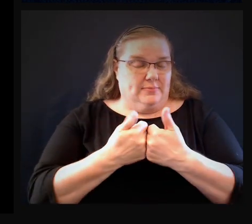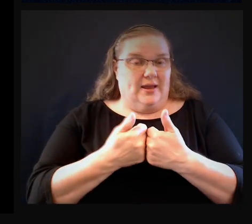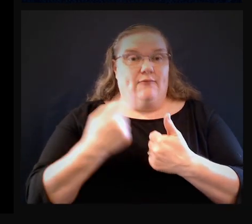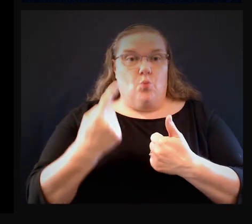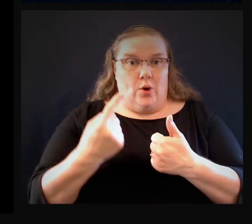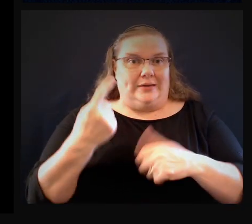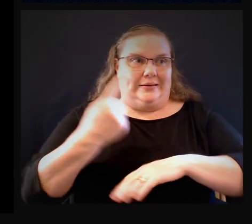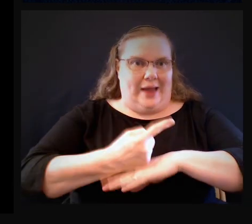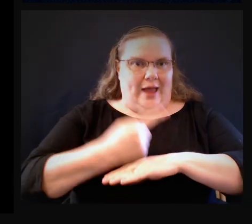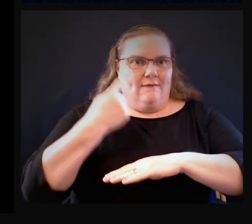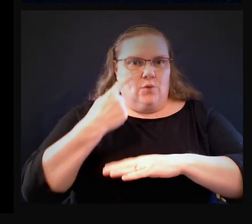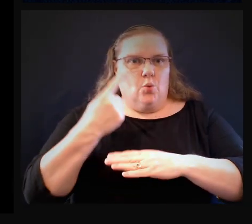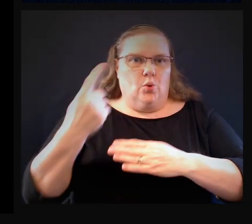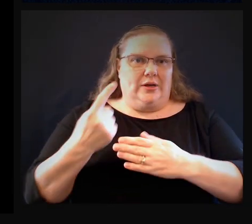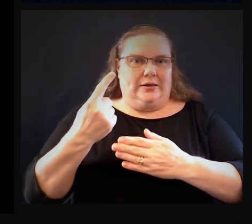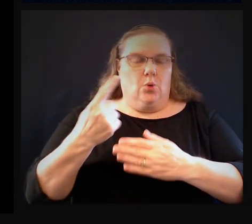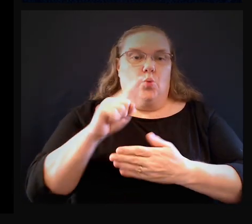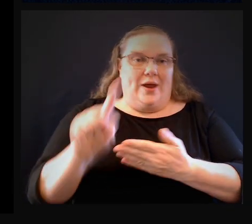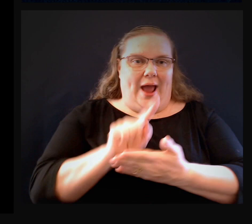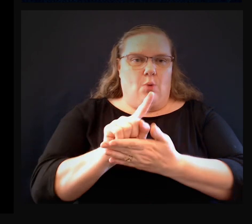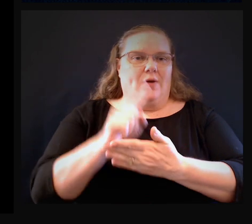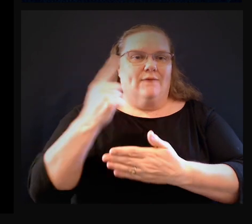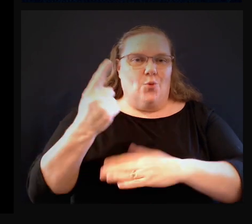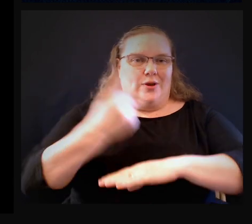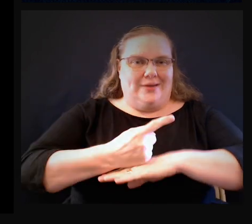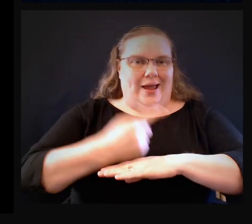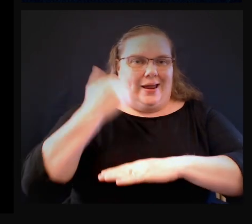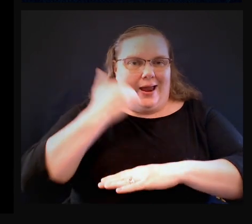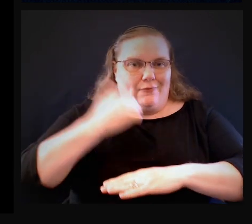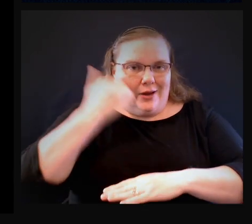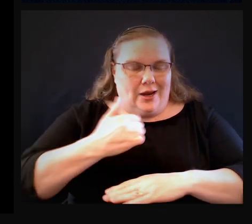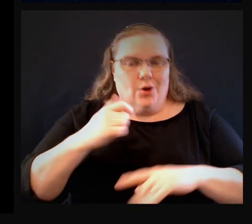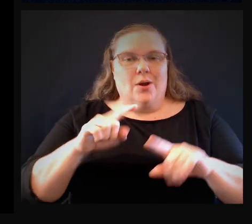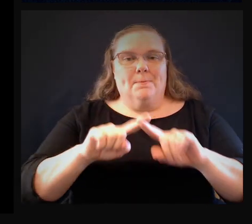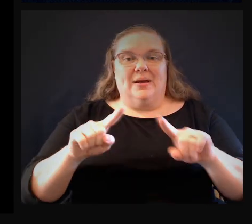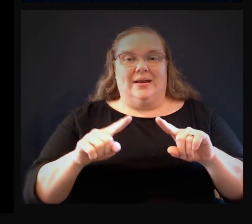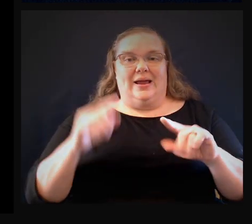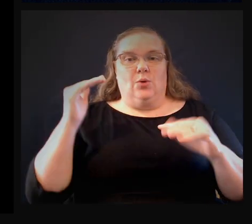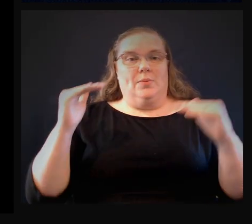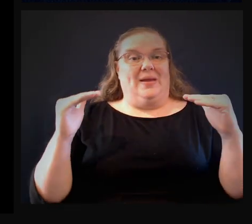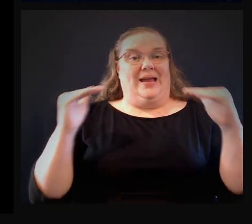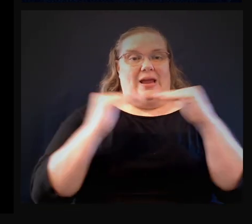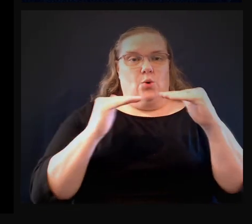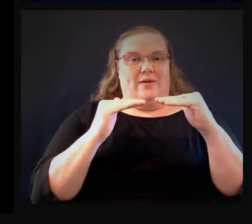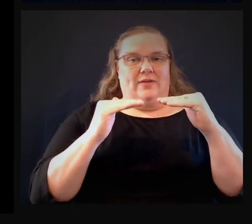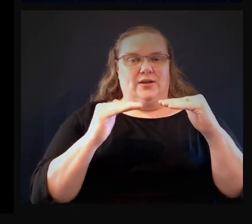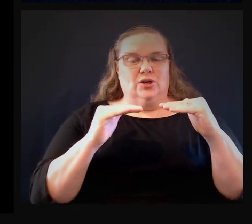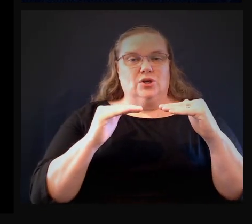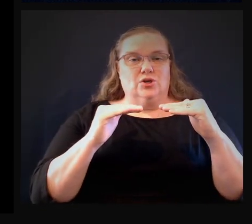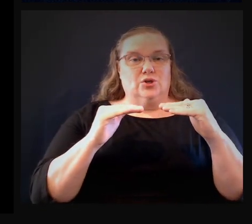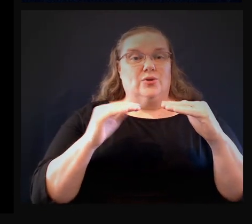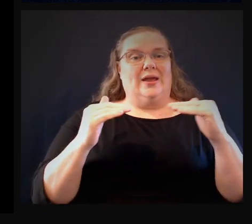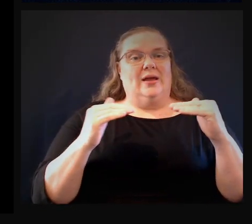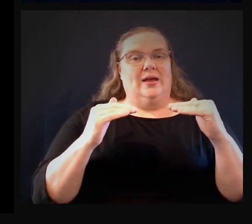would be approximately equal to 72 kilograms of CO2e equivalent, or the equivalencies shown at the top of the screen.